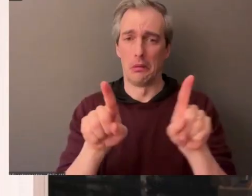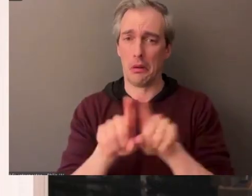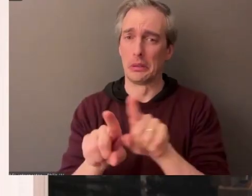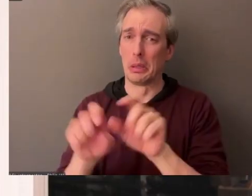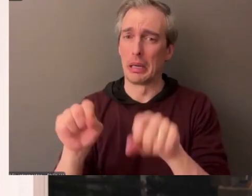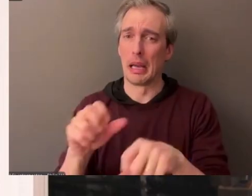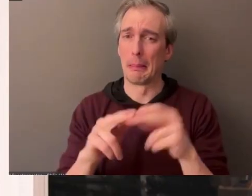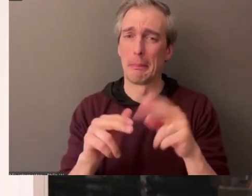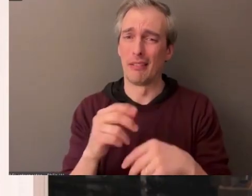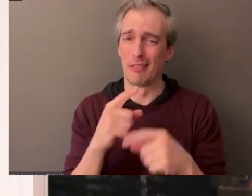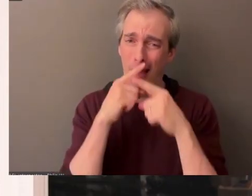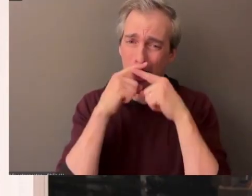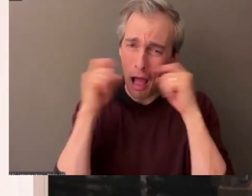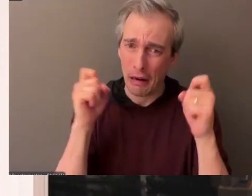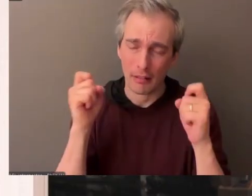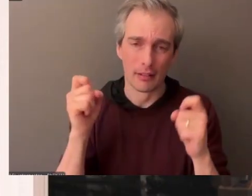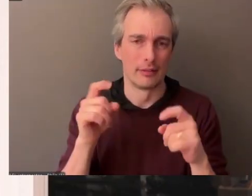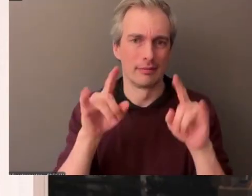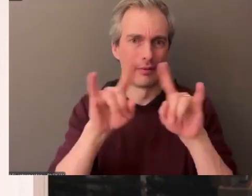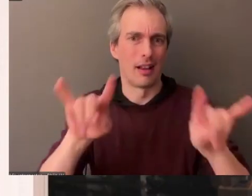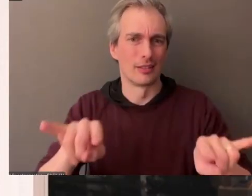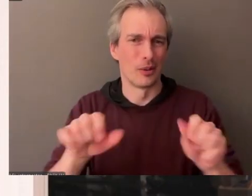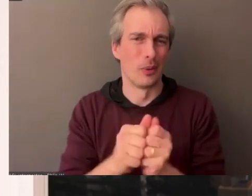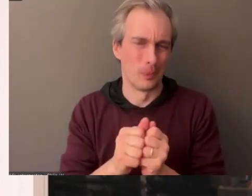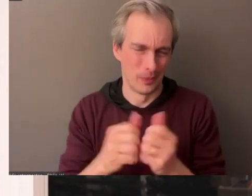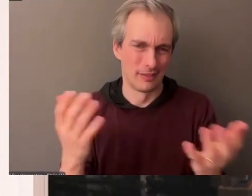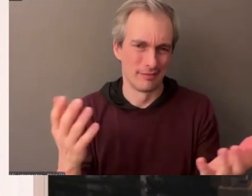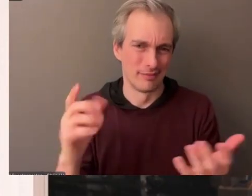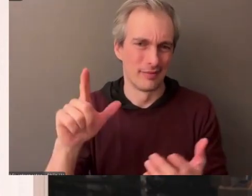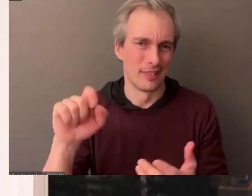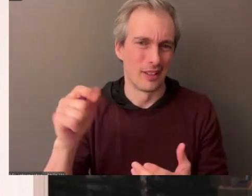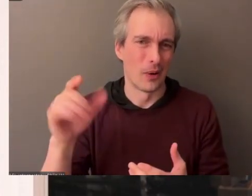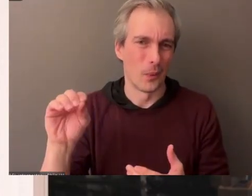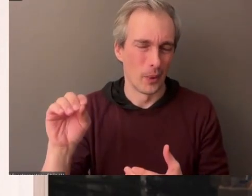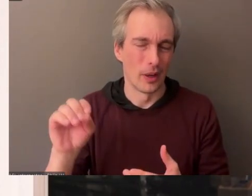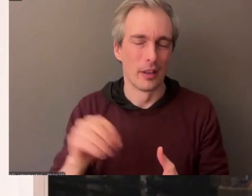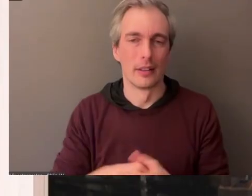So again, that gets back to that thing I said earlier, about explaining the intent of the components.